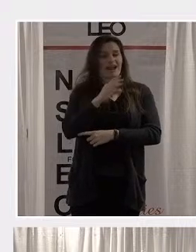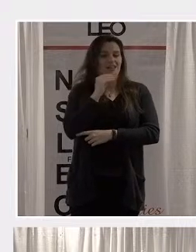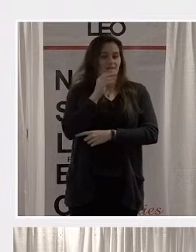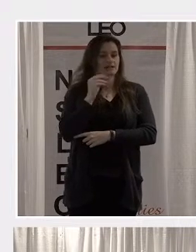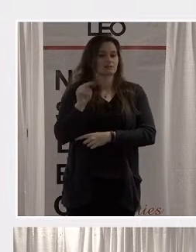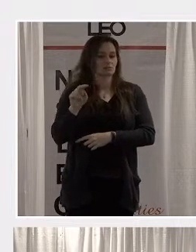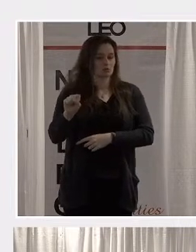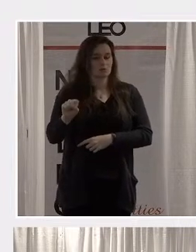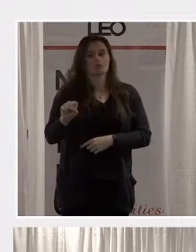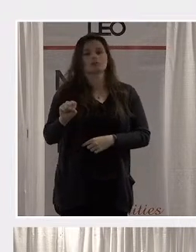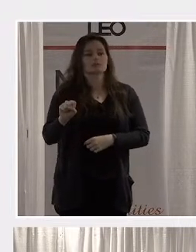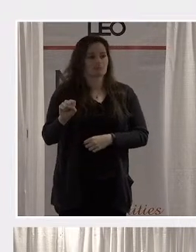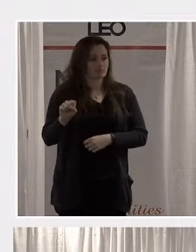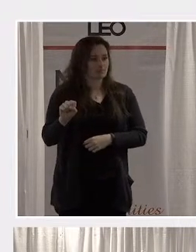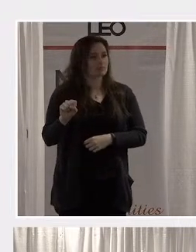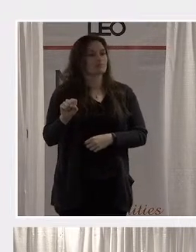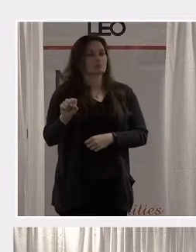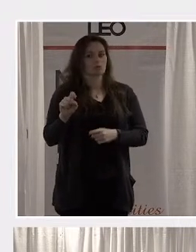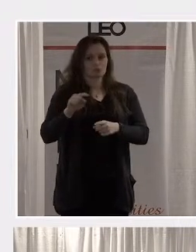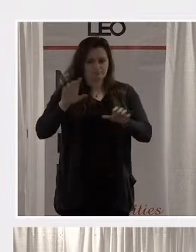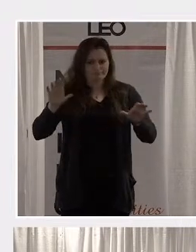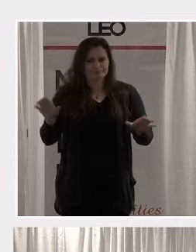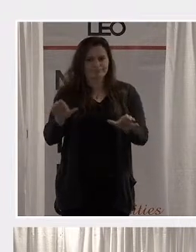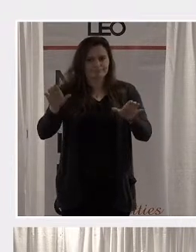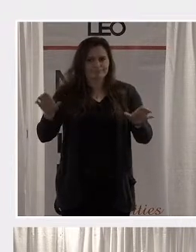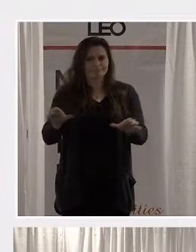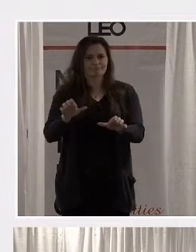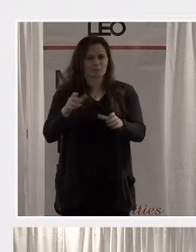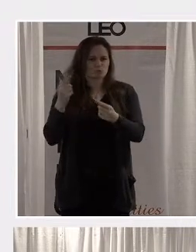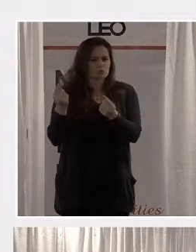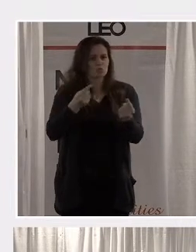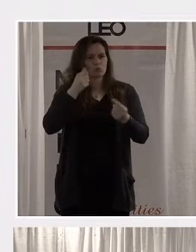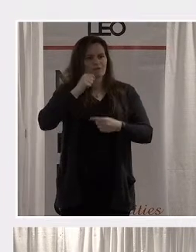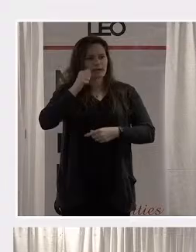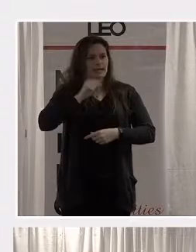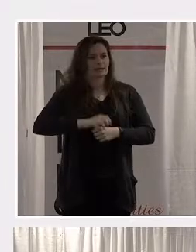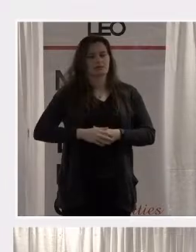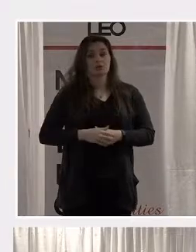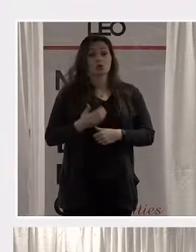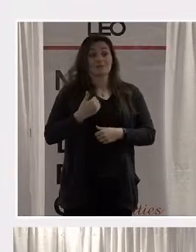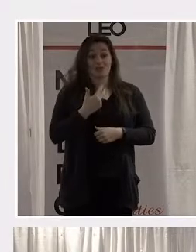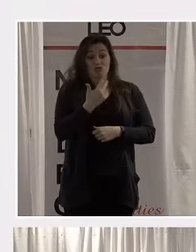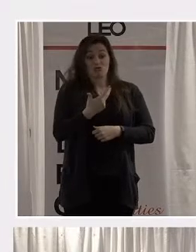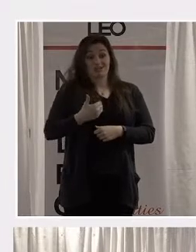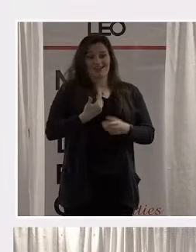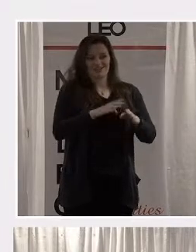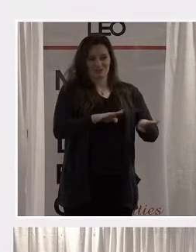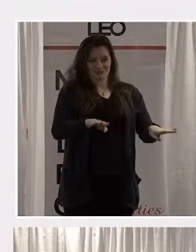AND IS QUITE ACTIVE IN HER DAY TO DAY. SHE HAS THREE YOUNG CHILDREN, WORKS PART TIME,